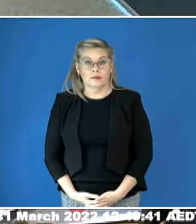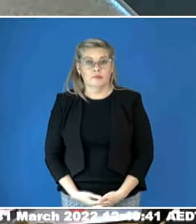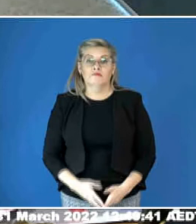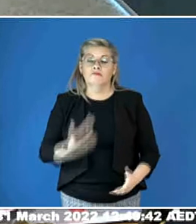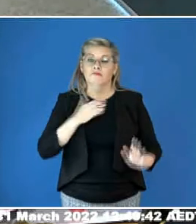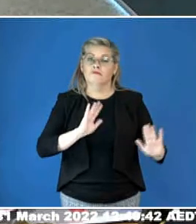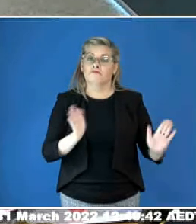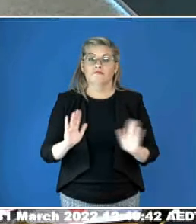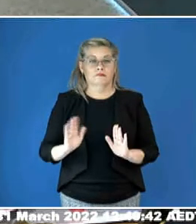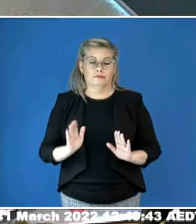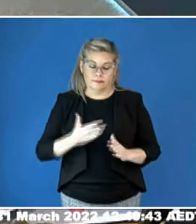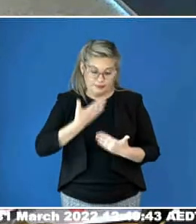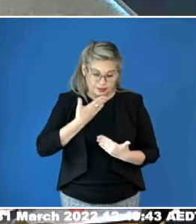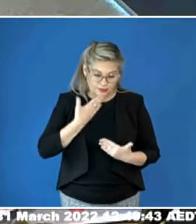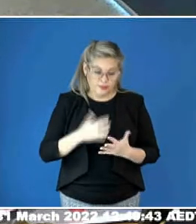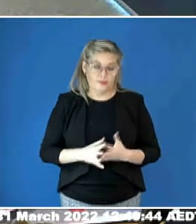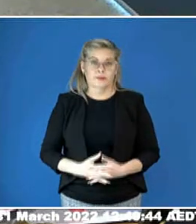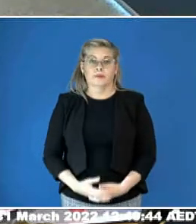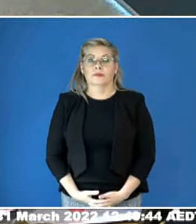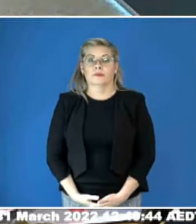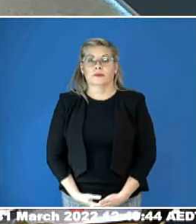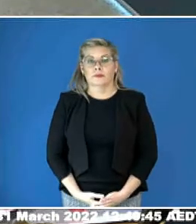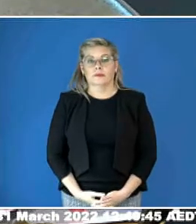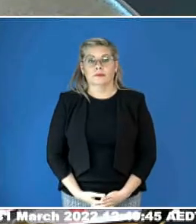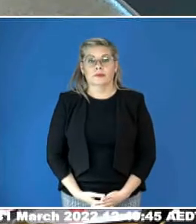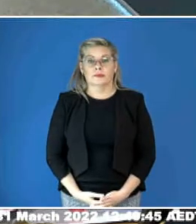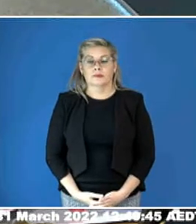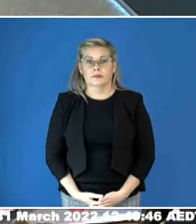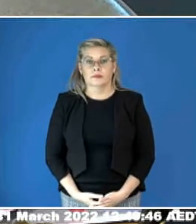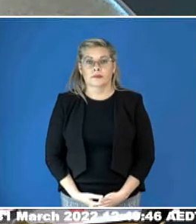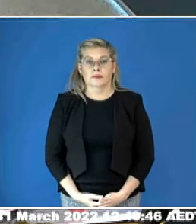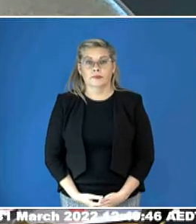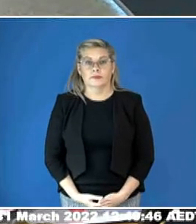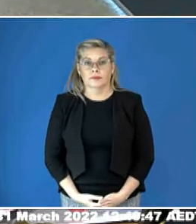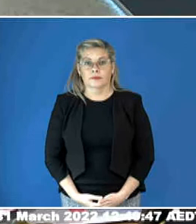Thank you, Ms Cumming, for coming to the Commission in order to give evidence